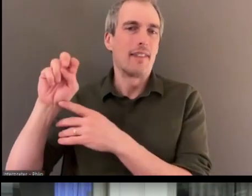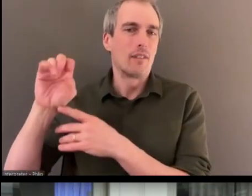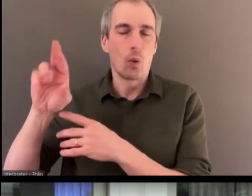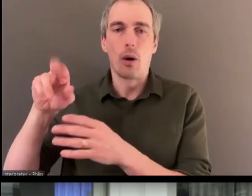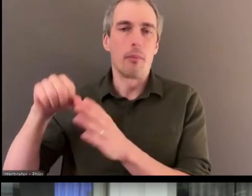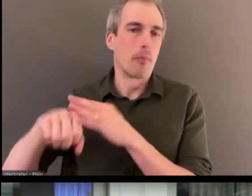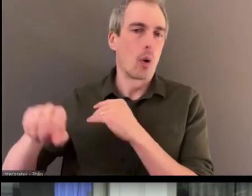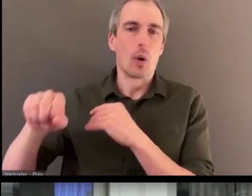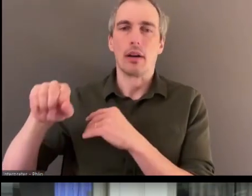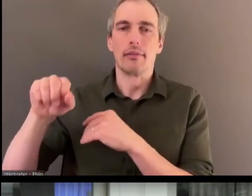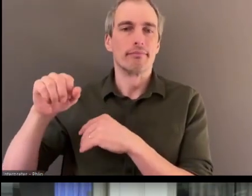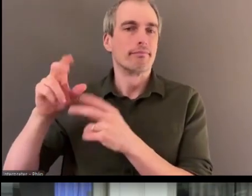were handwritten even.